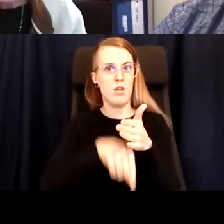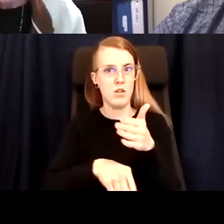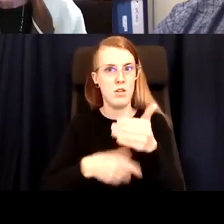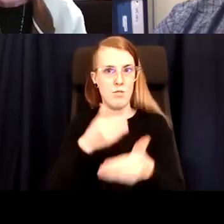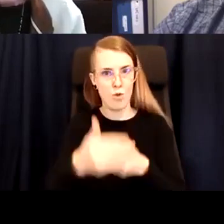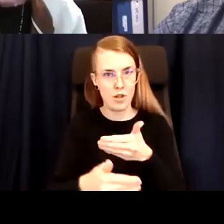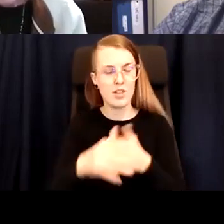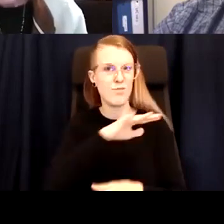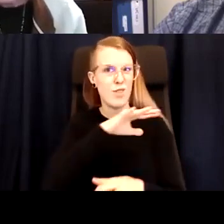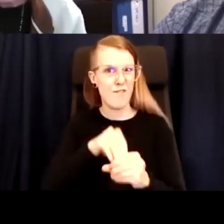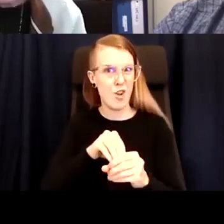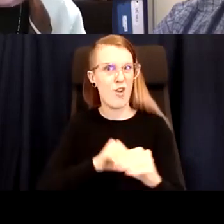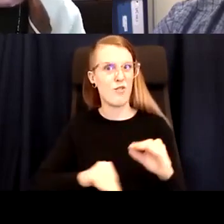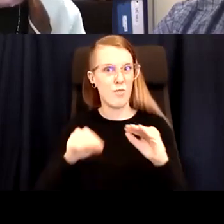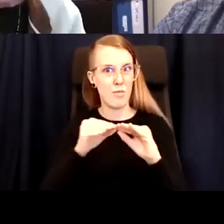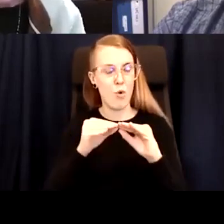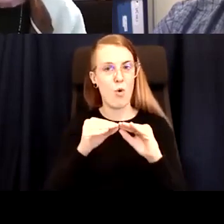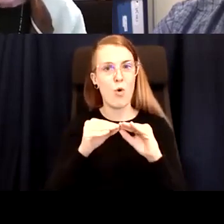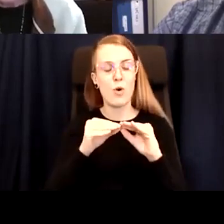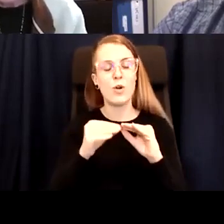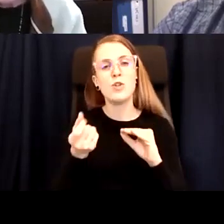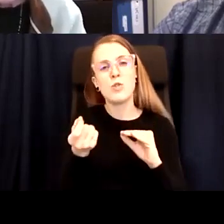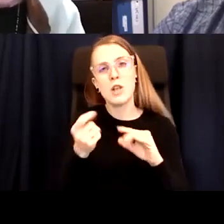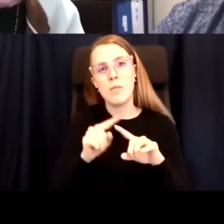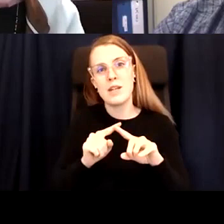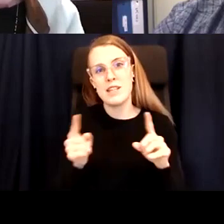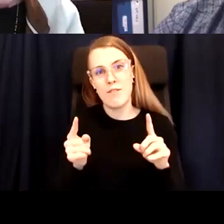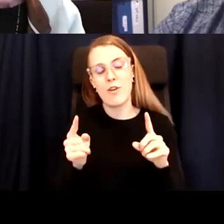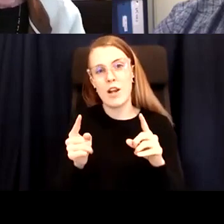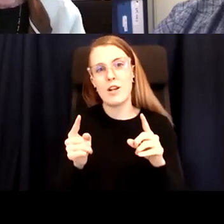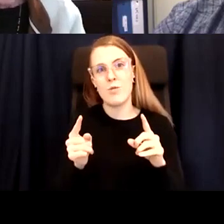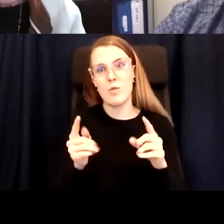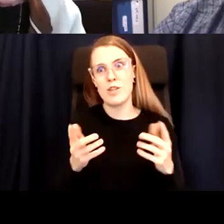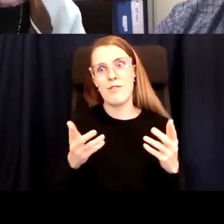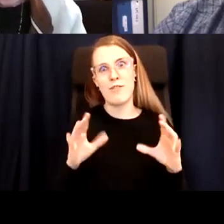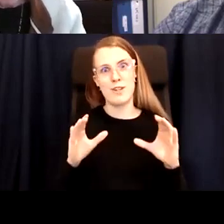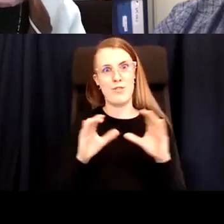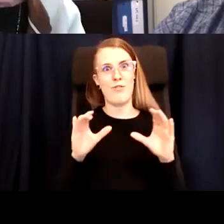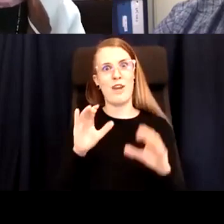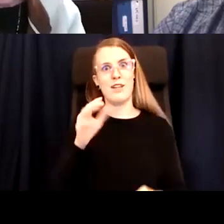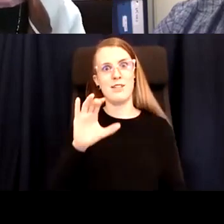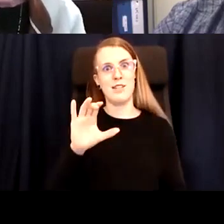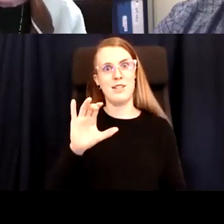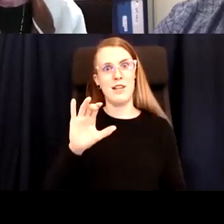So things are a little bit different once you're a CCBHC that we are different, our